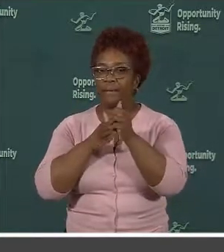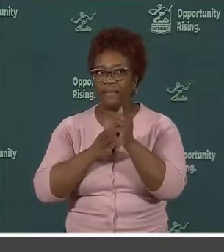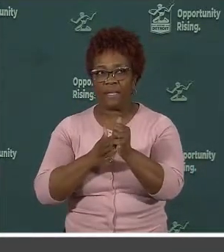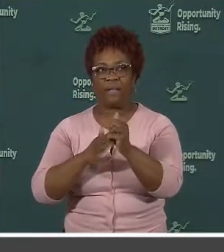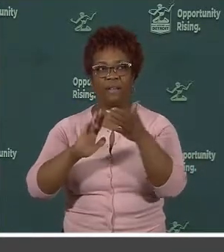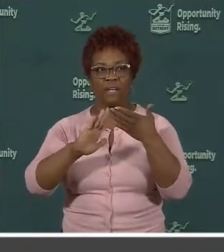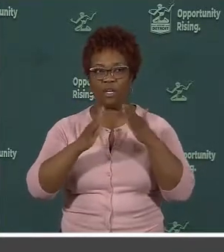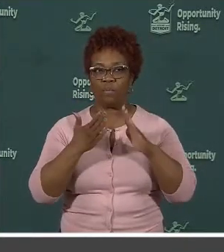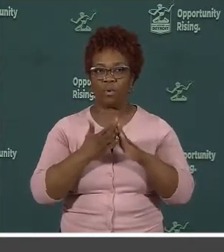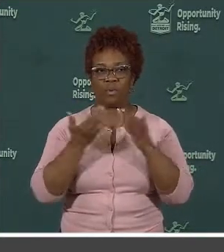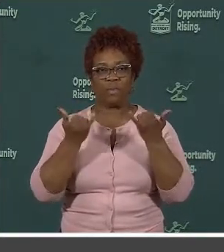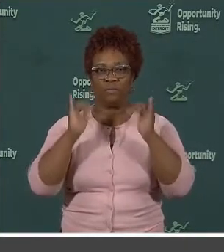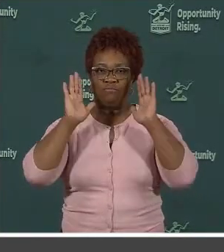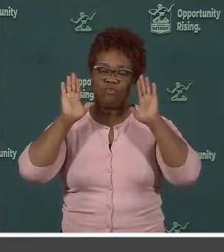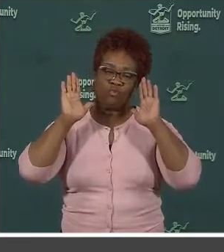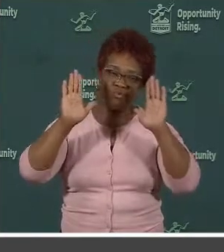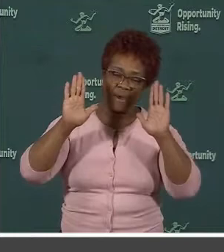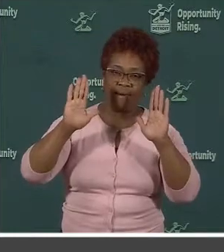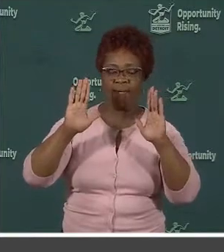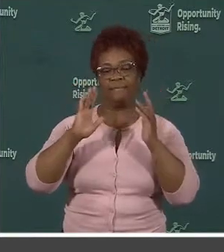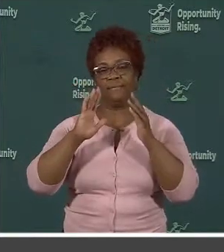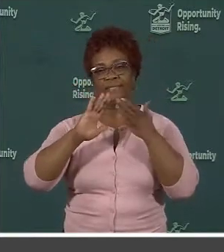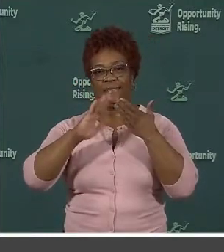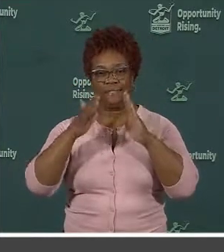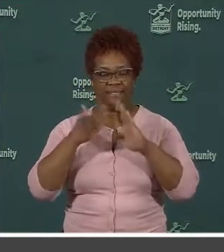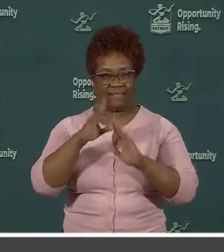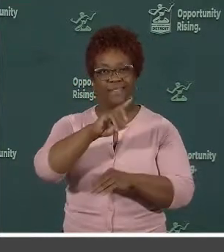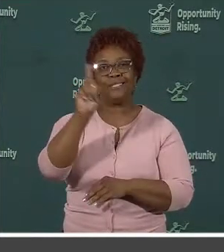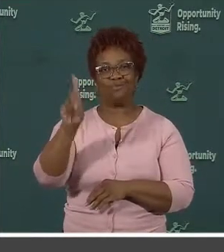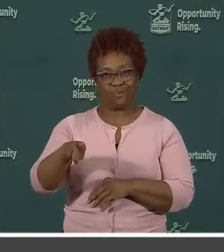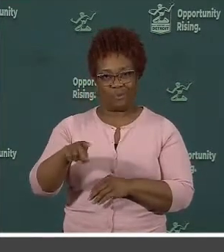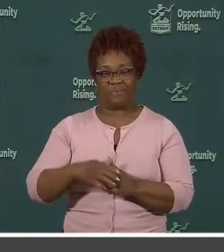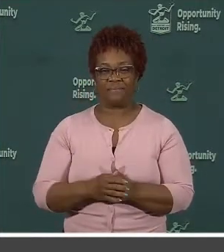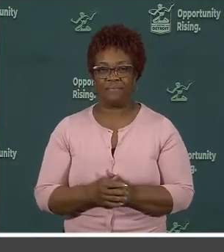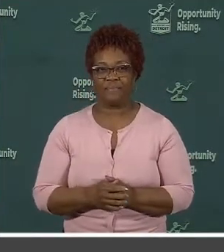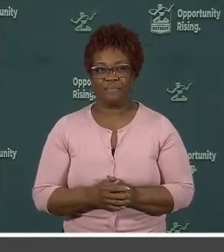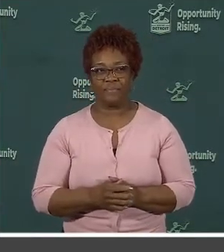GREAT CITY NAME DETROIT THE CITY OF DETROIT HAS EXPERIENCED